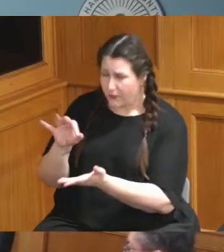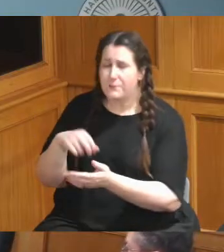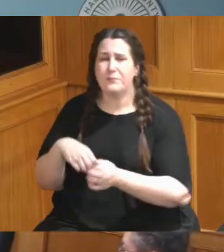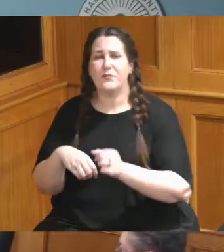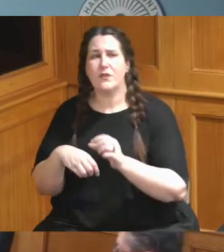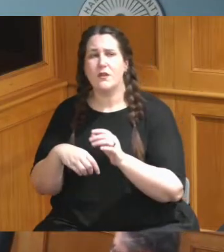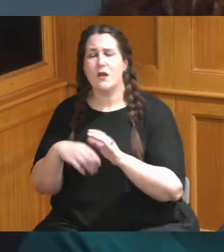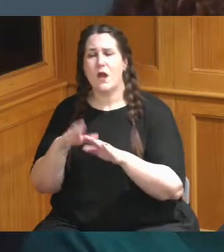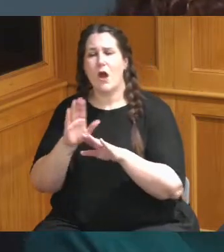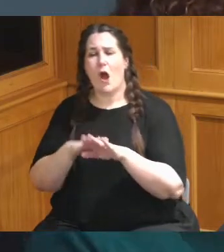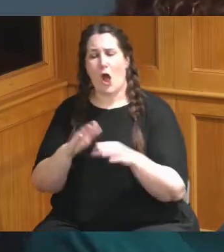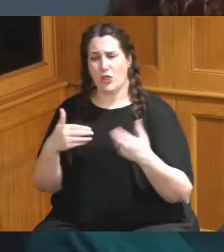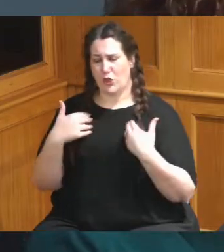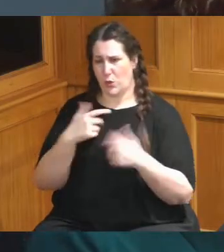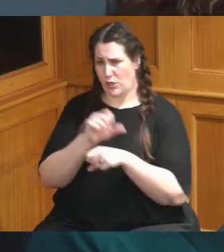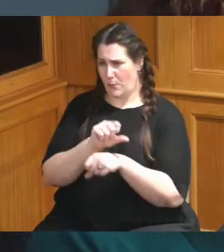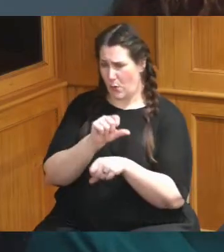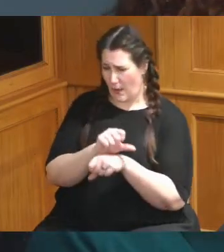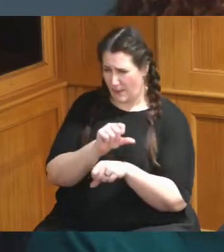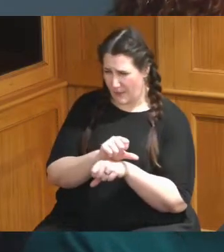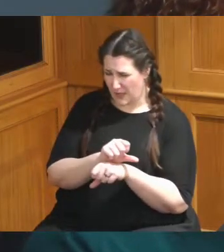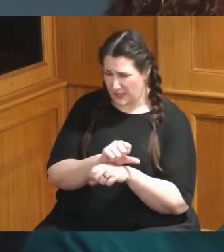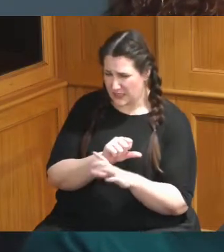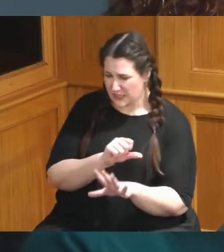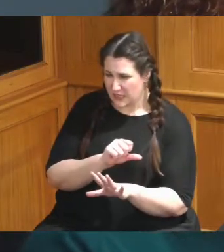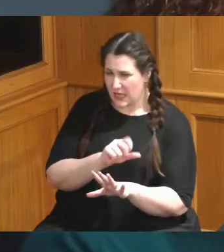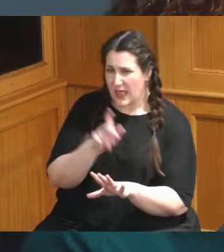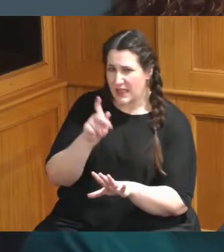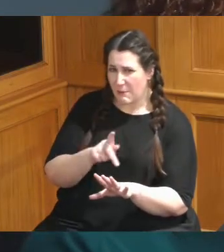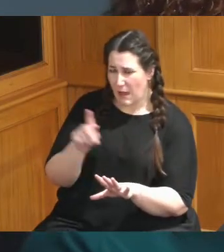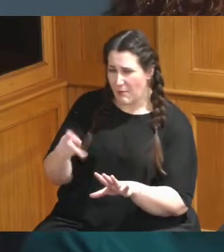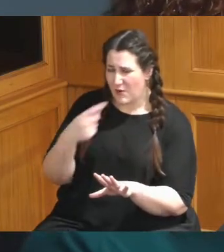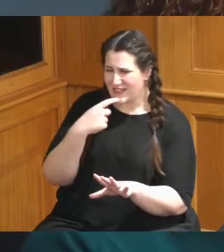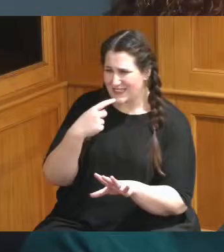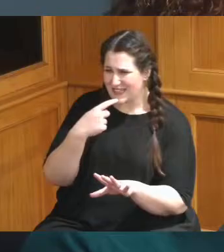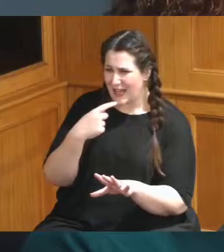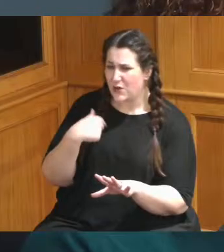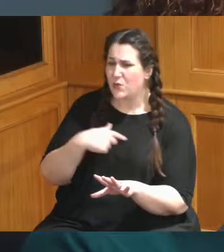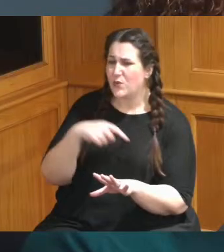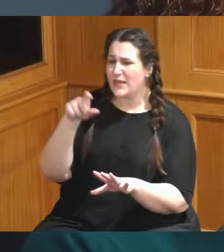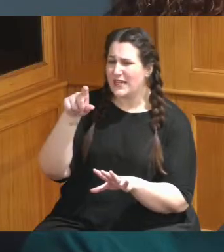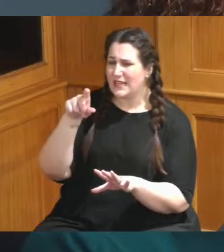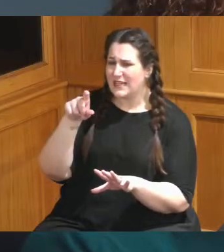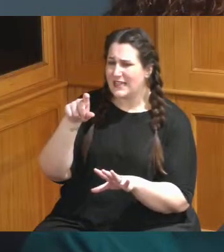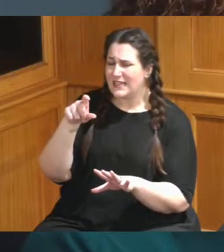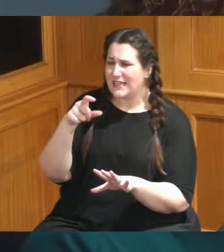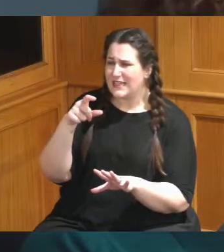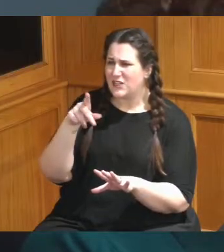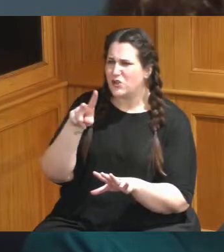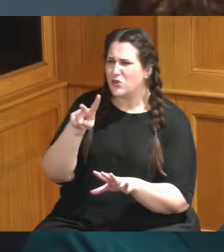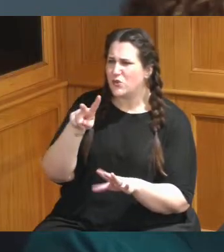on the youth employment, it the PowerPoint said that we would be able to help 2,000 youth and I